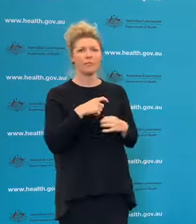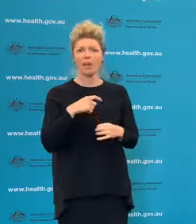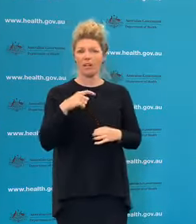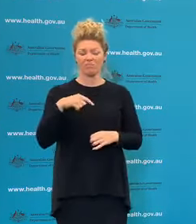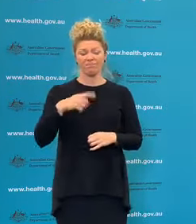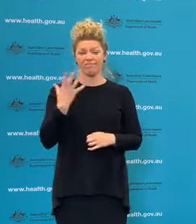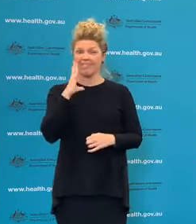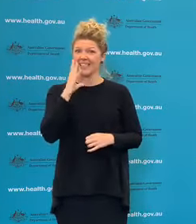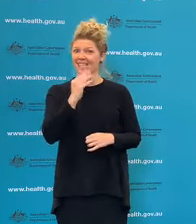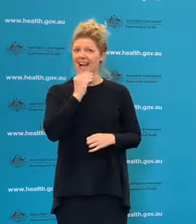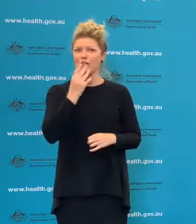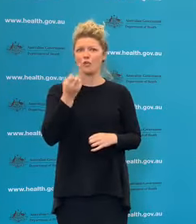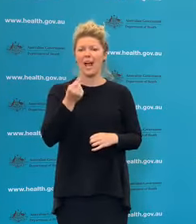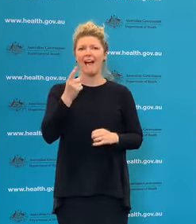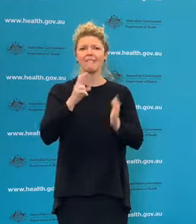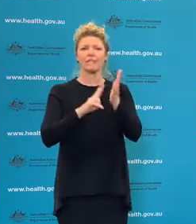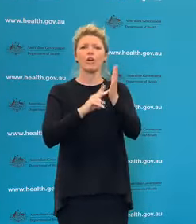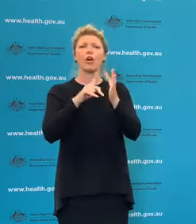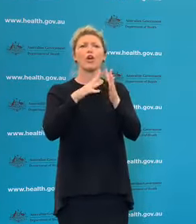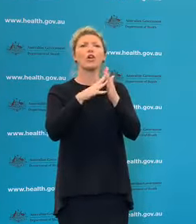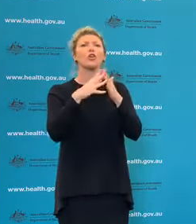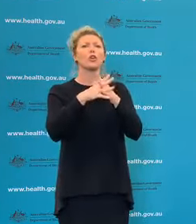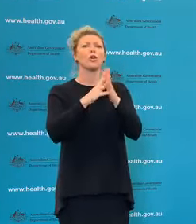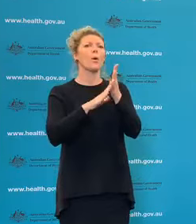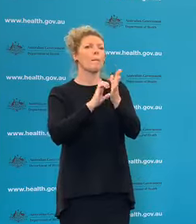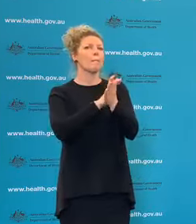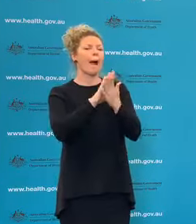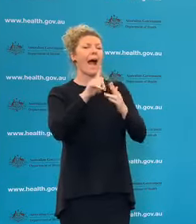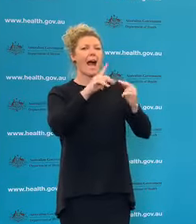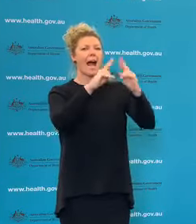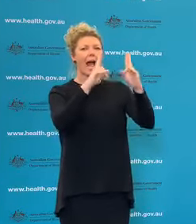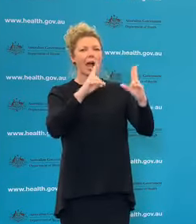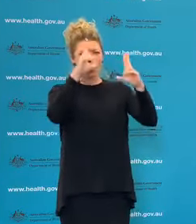some of the families and loved ones of residents who are either in lockdown or sadly